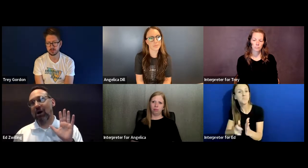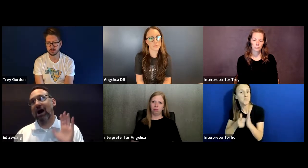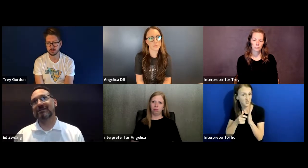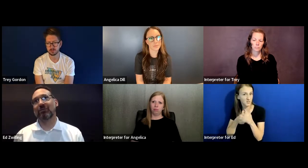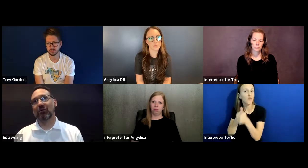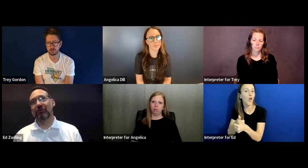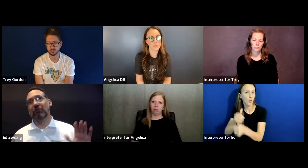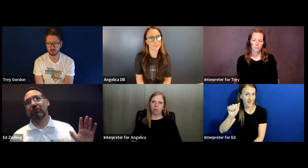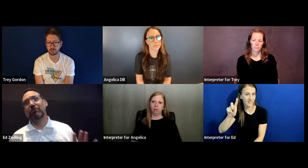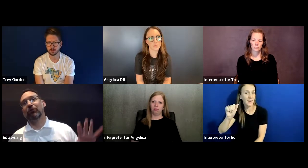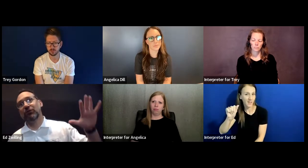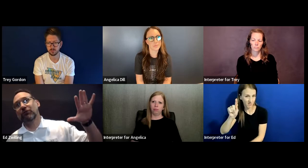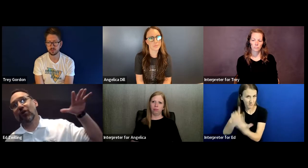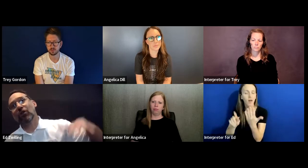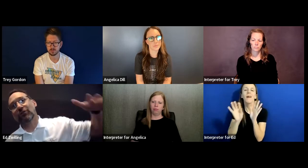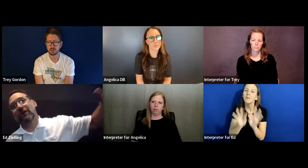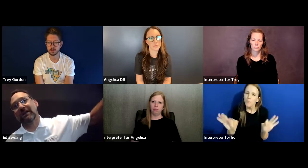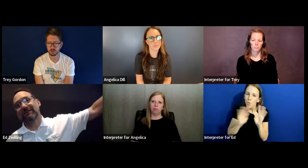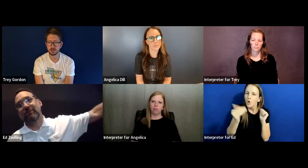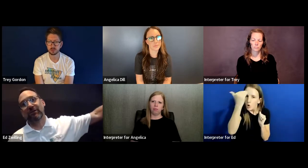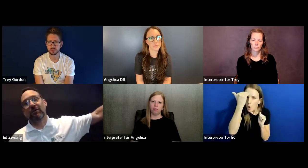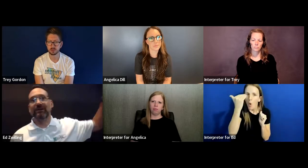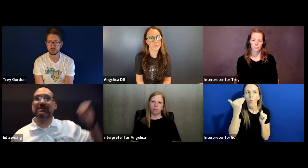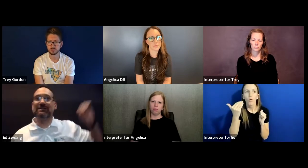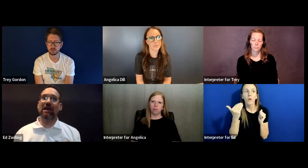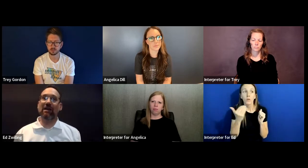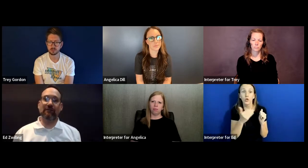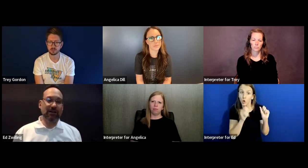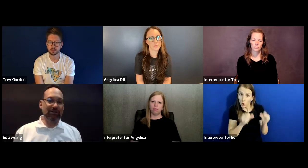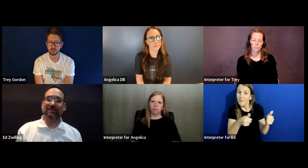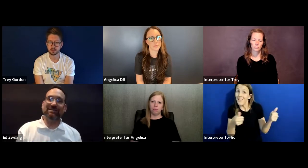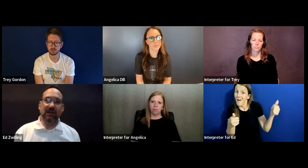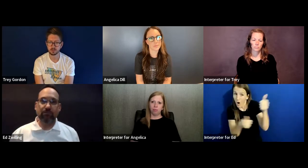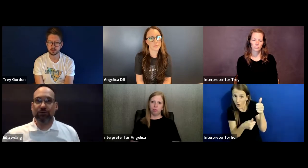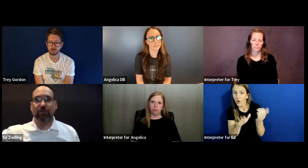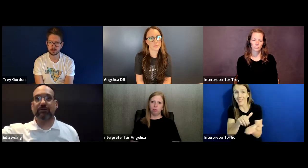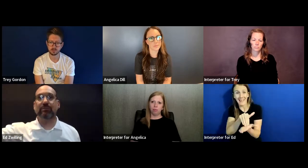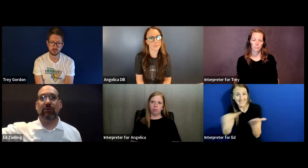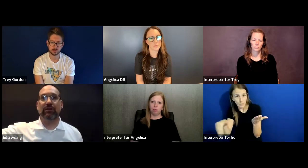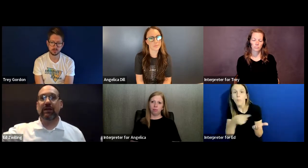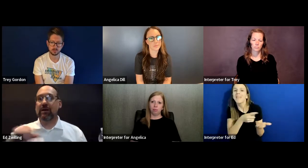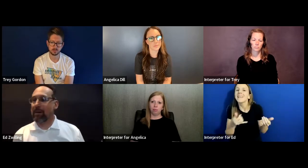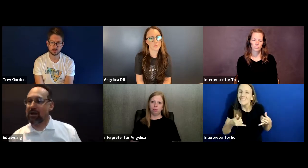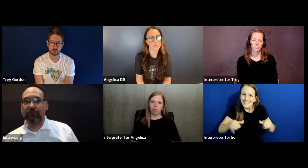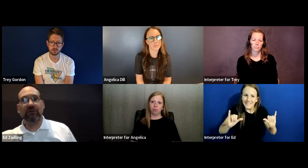possible for people to fall under that exception but still have the same responsibility by another